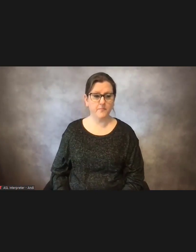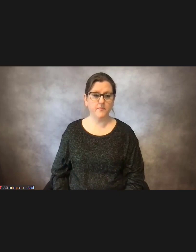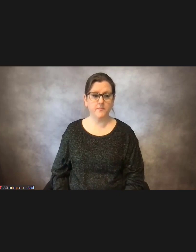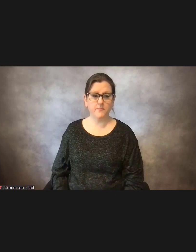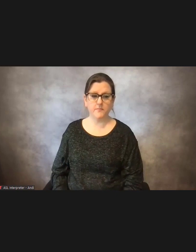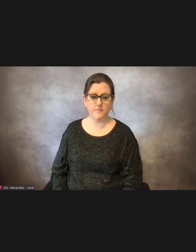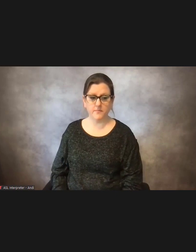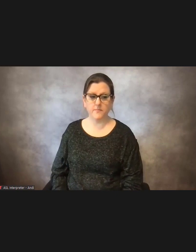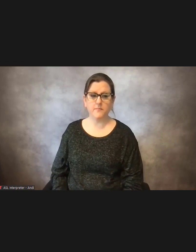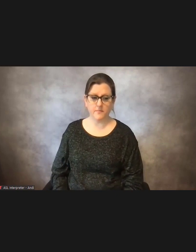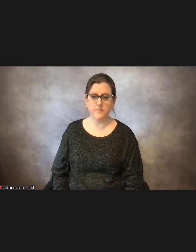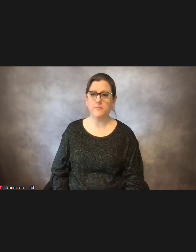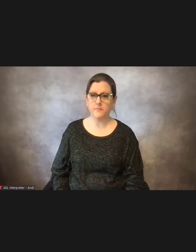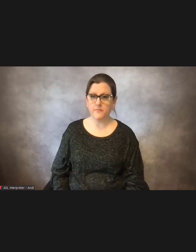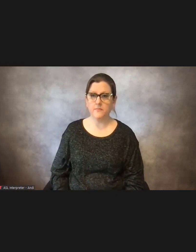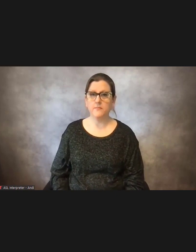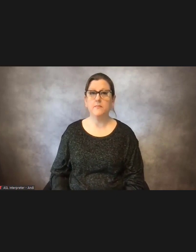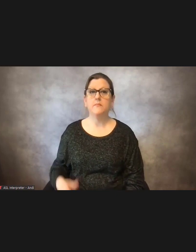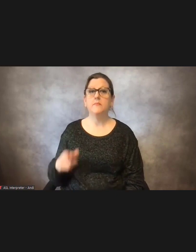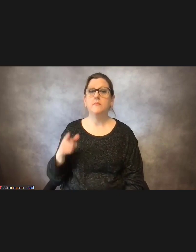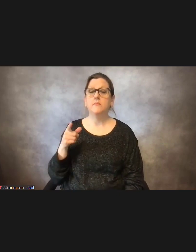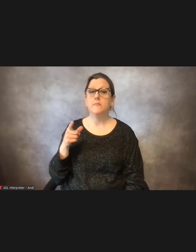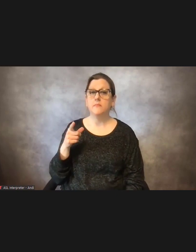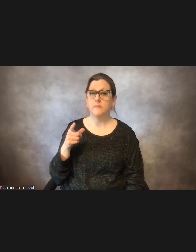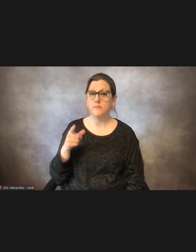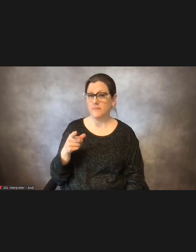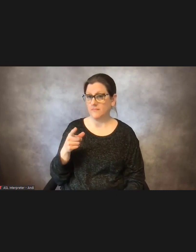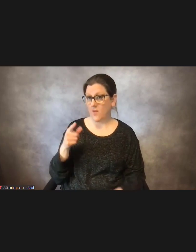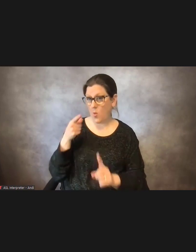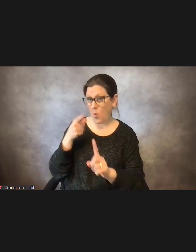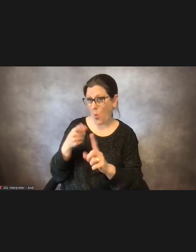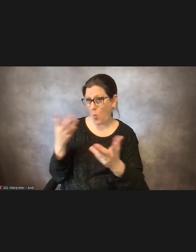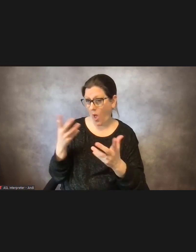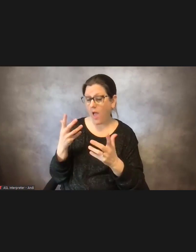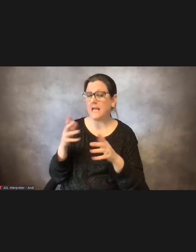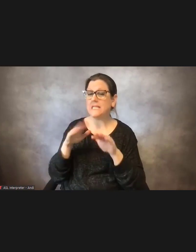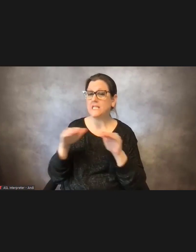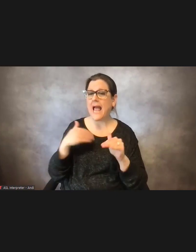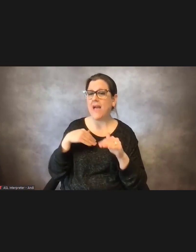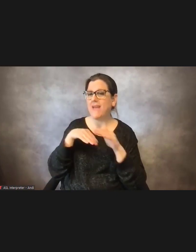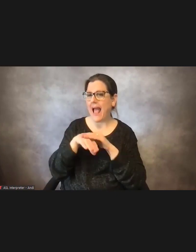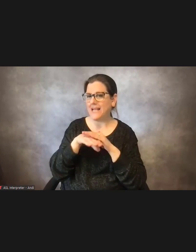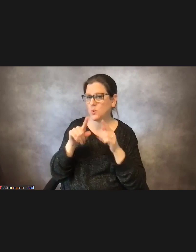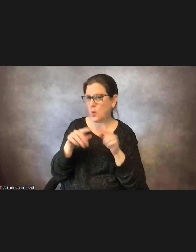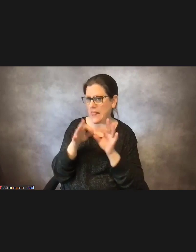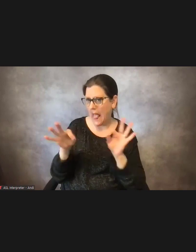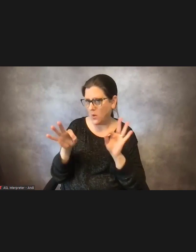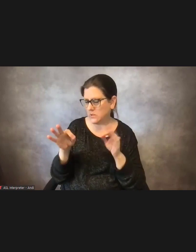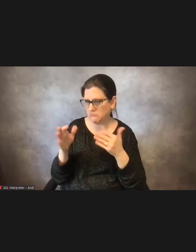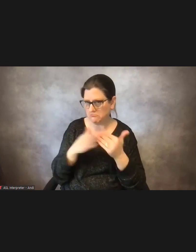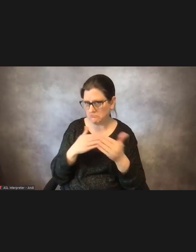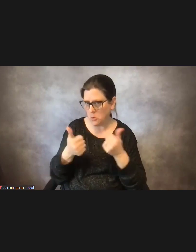See, the idea here is to make sure that children have access to language one way or another.